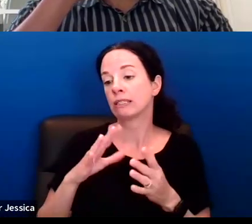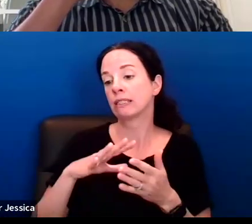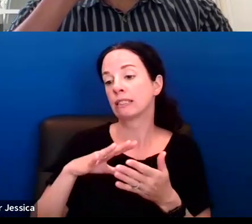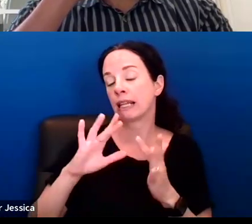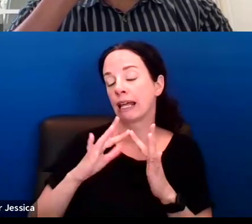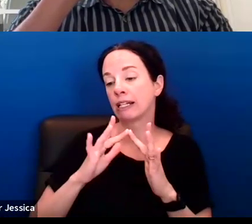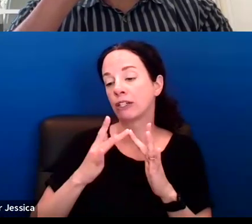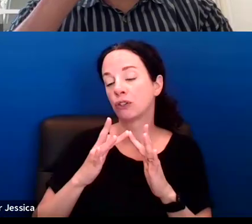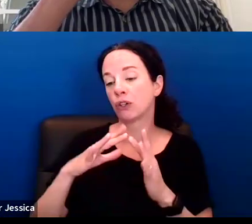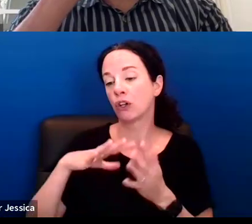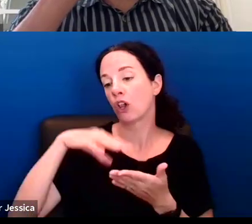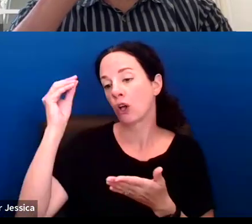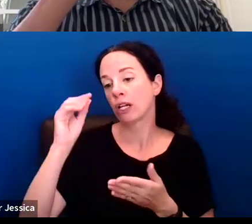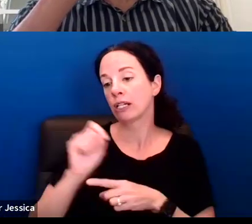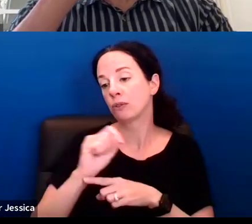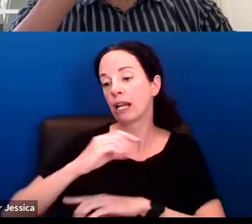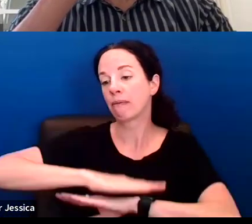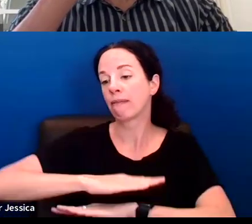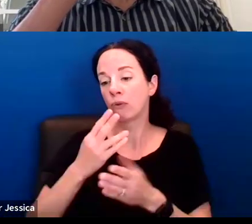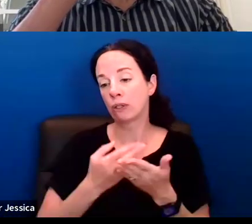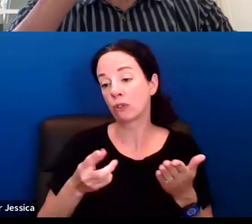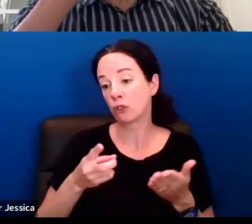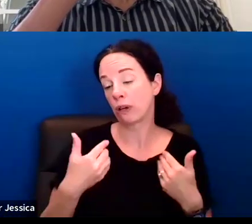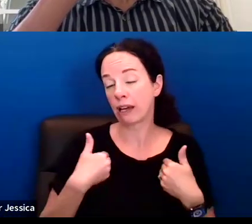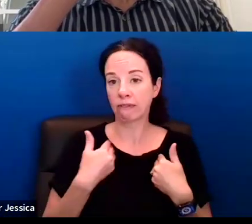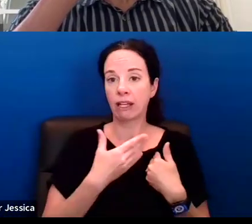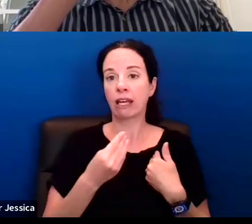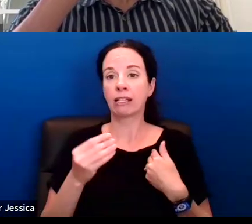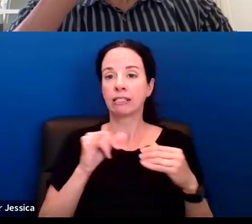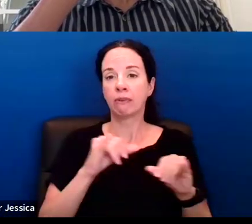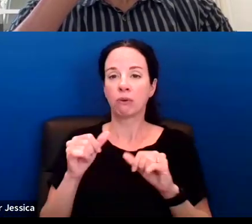training platform resources that you guys have, and kind of similar to the way we asked,